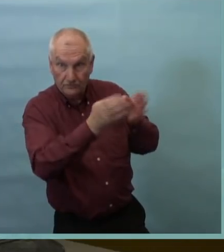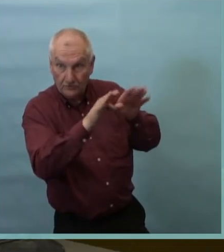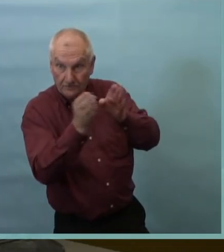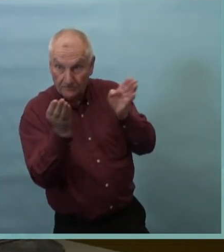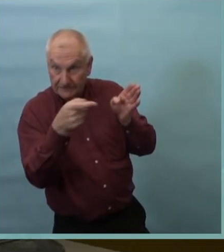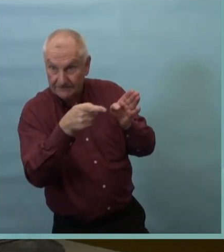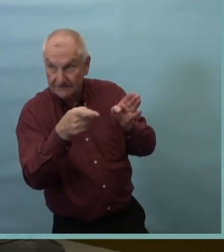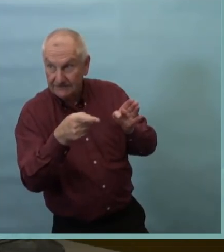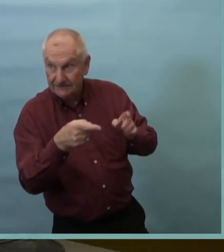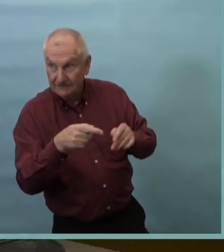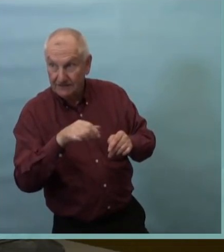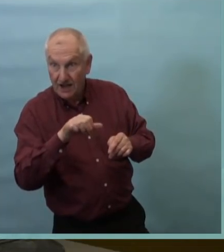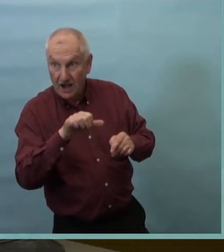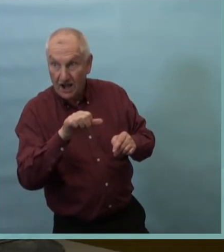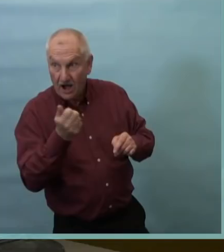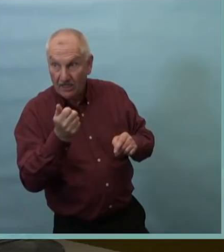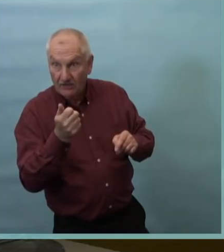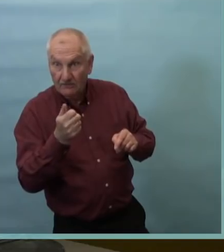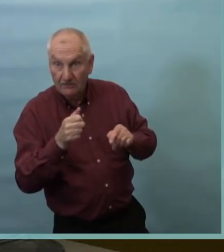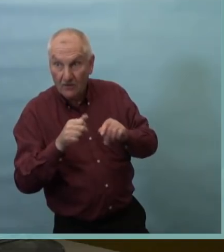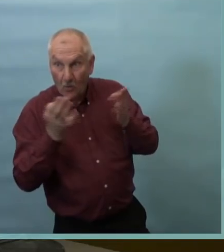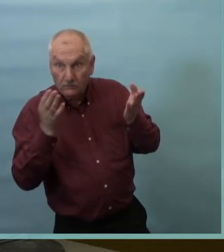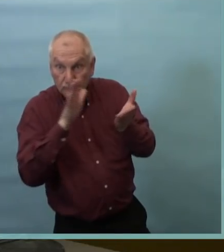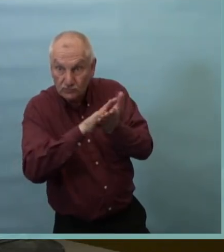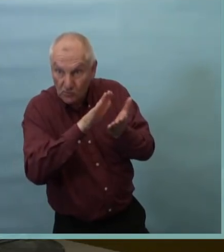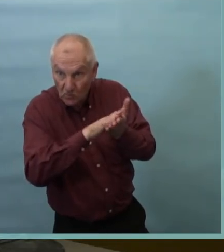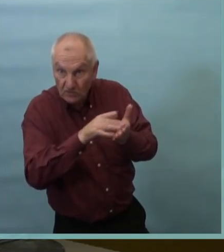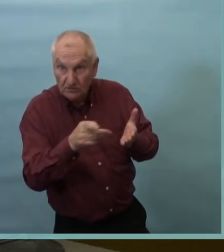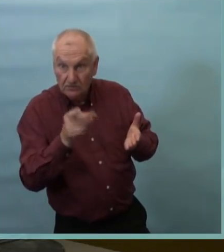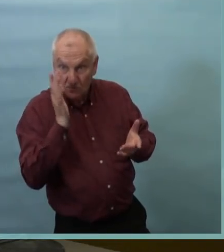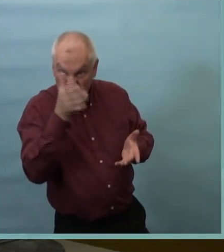could we see that initial start to reopen some of these non-essential